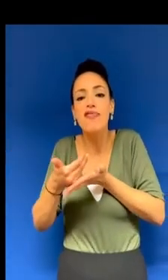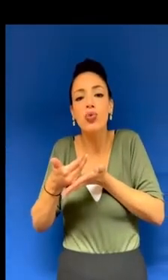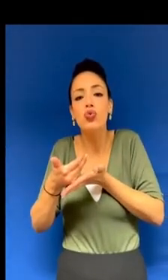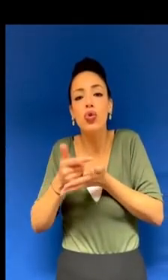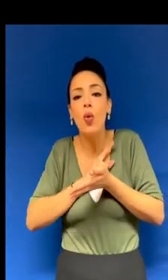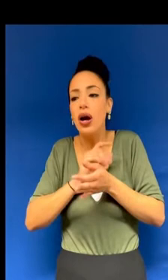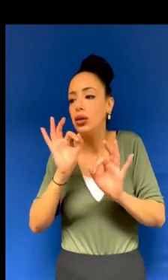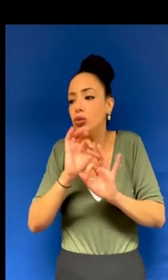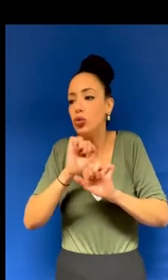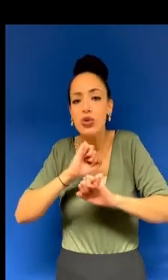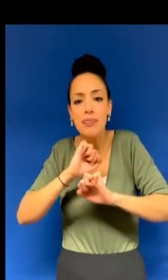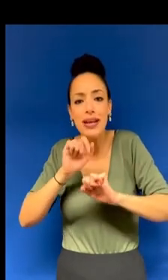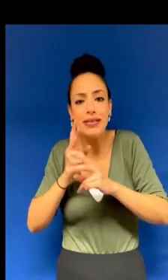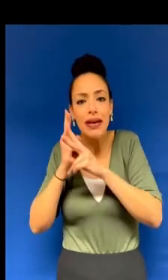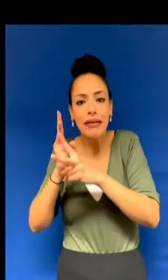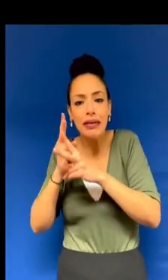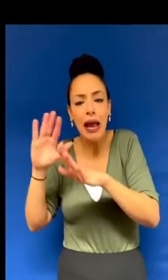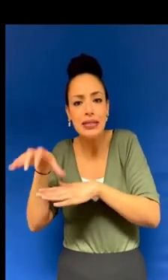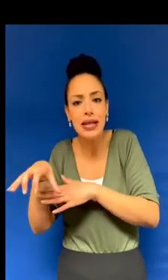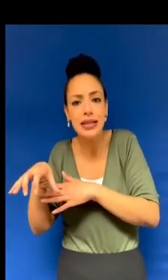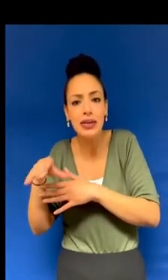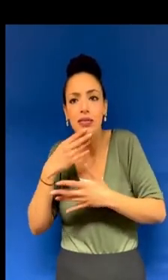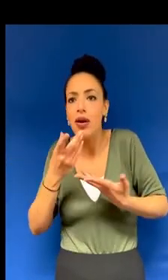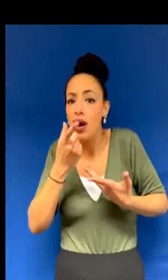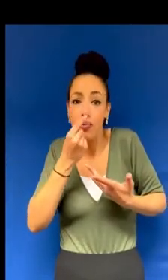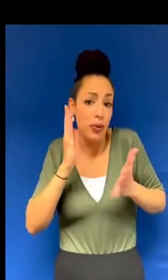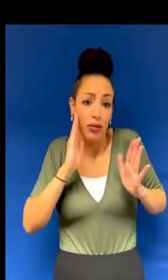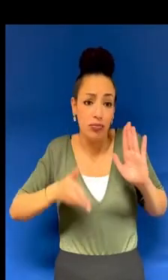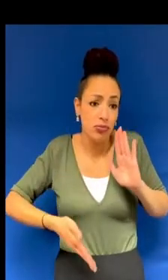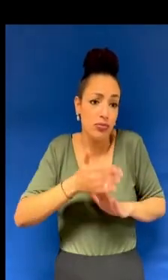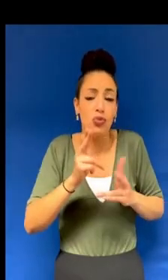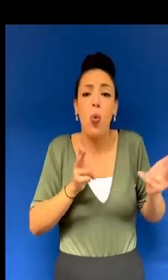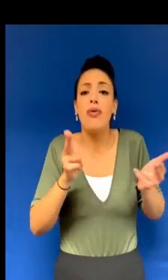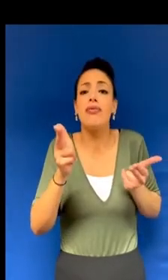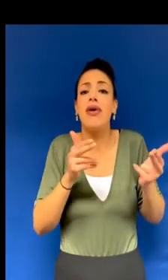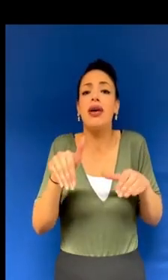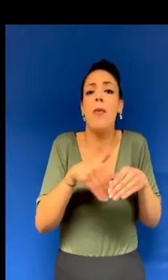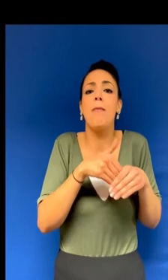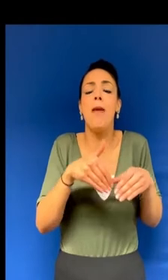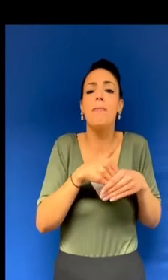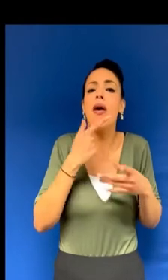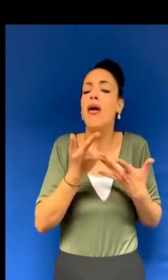I had to leave home. I went into care for a year and I had to go into a refuge, because there was